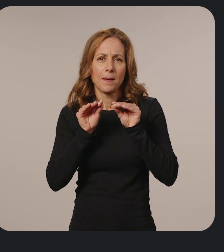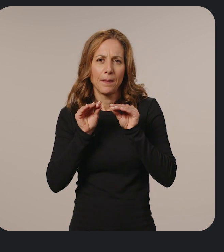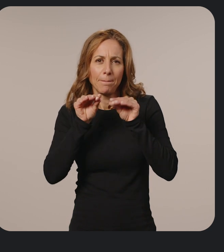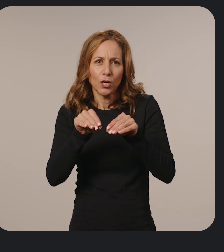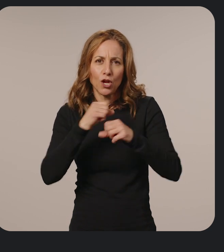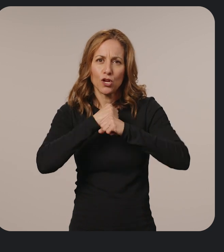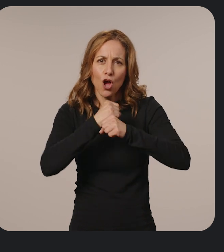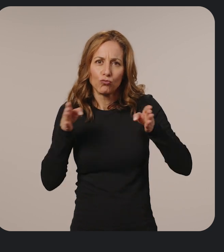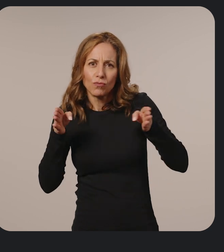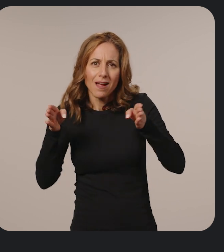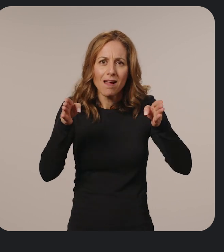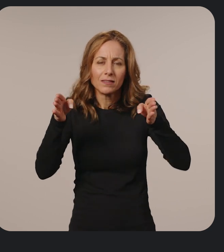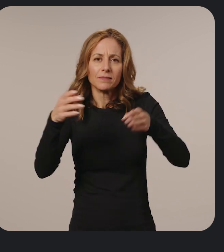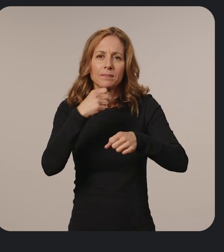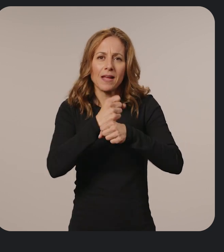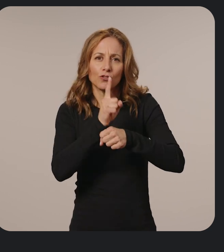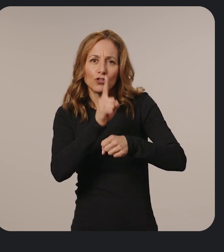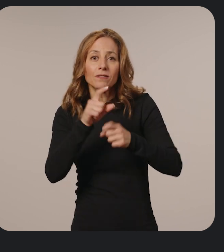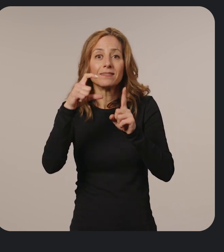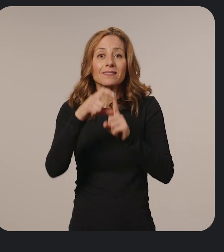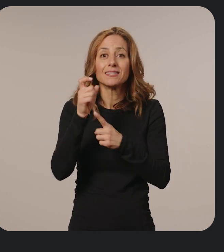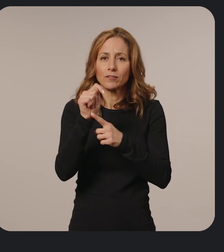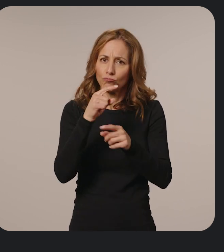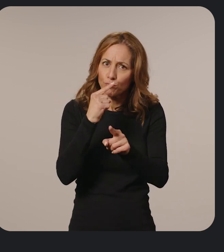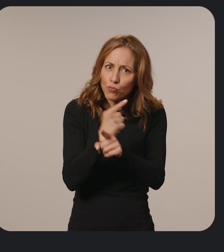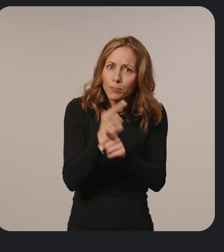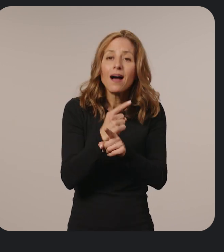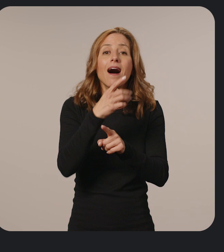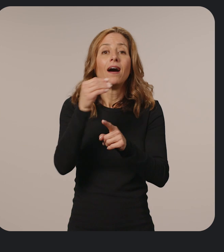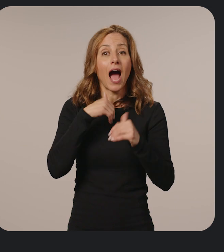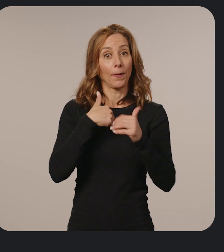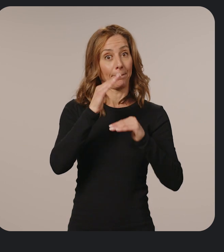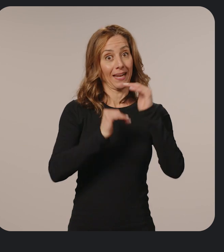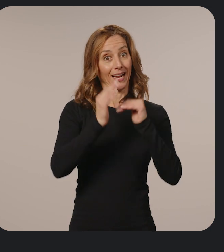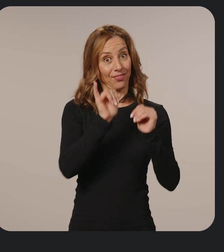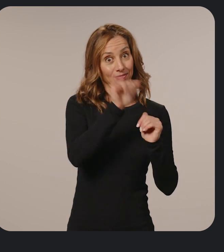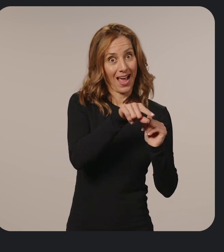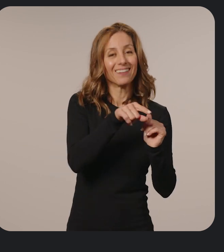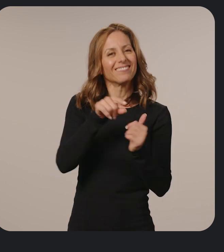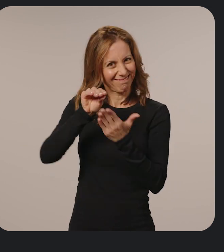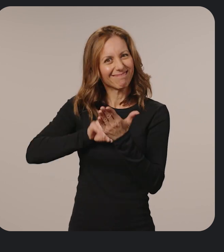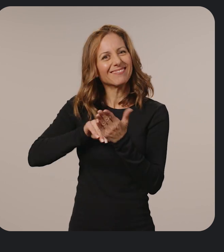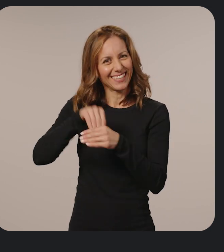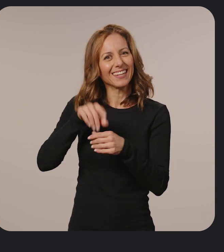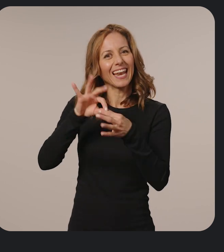be appropriate. And how we built that is documented in the links below. The third step, of course, is to build tooling